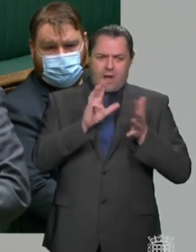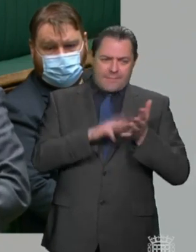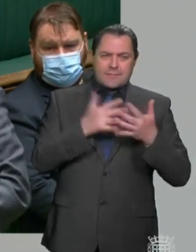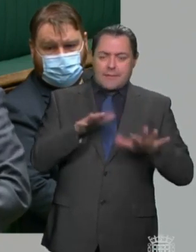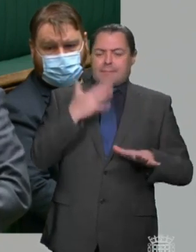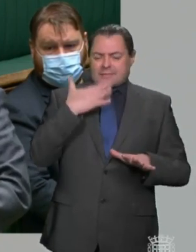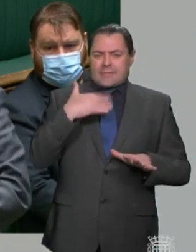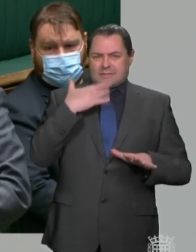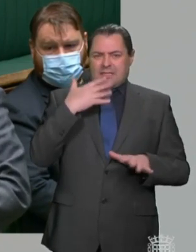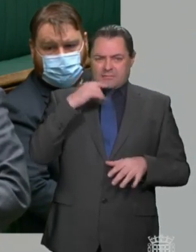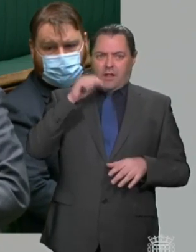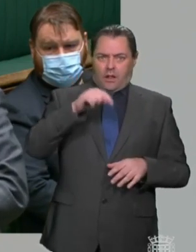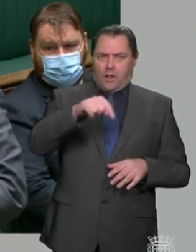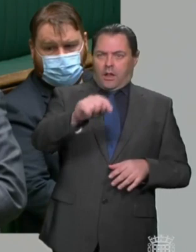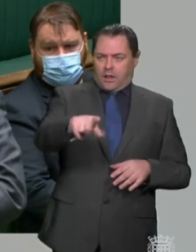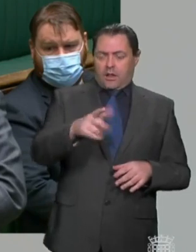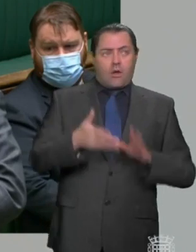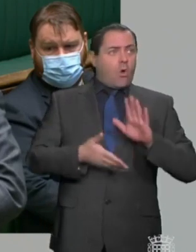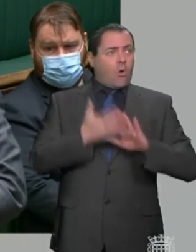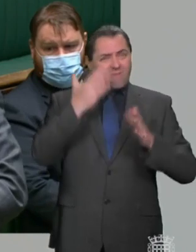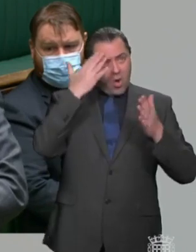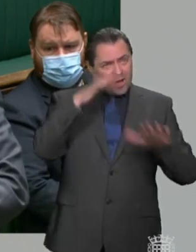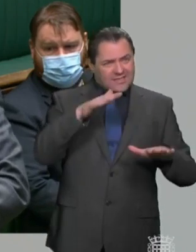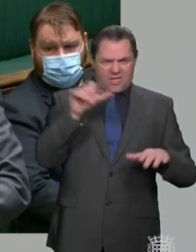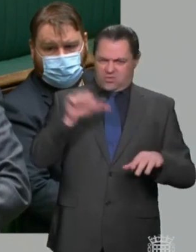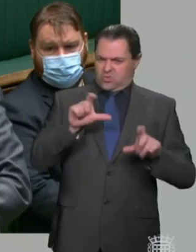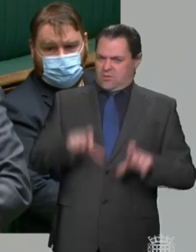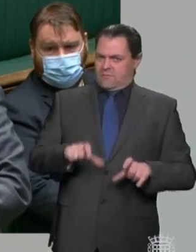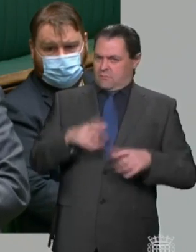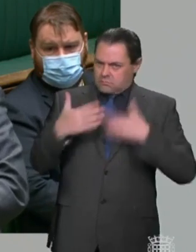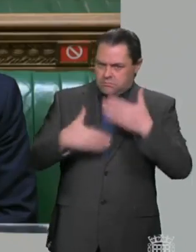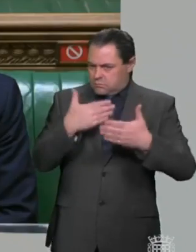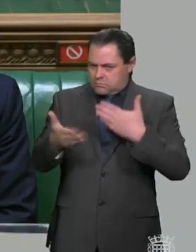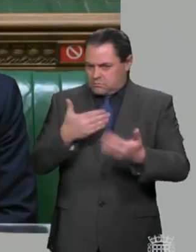crisis: he went on holiday when he should have been leading efforts to tackle the pandemic;